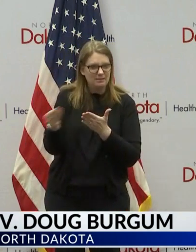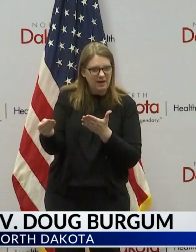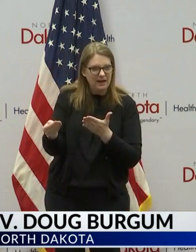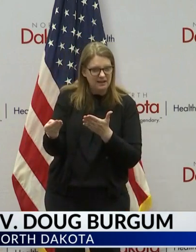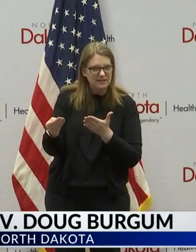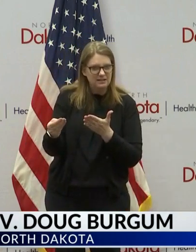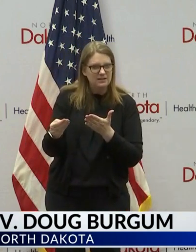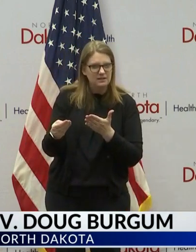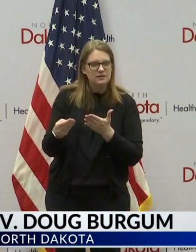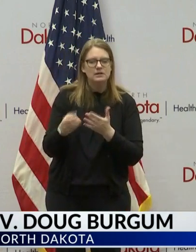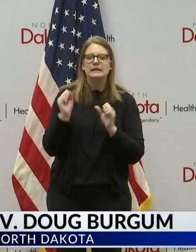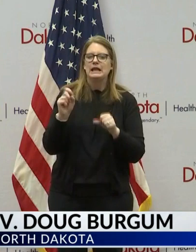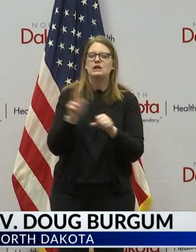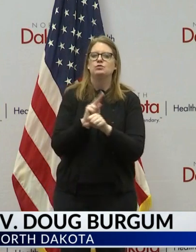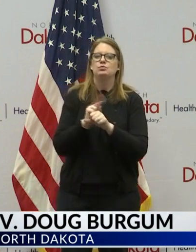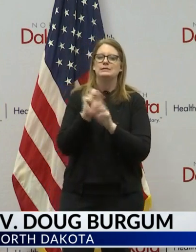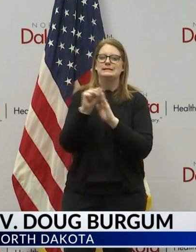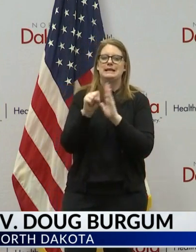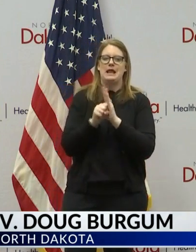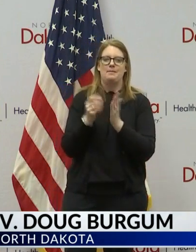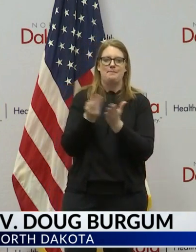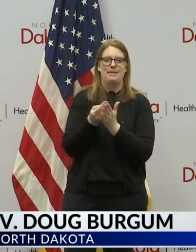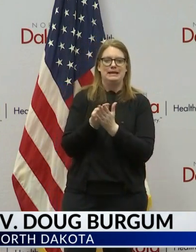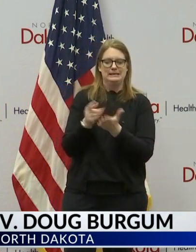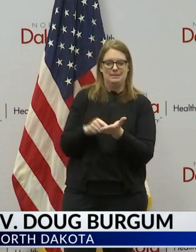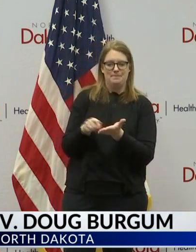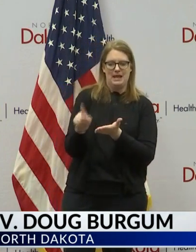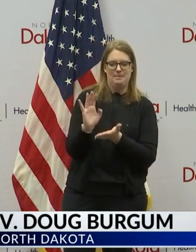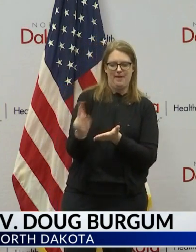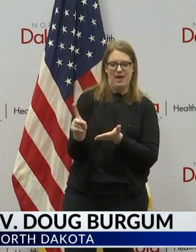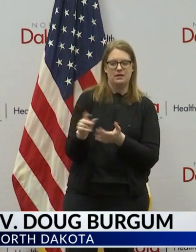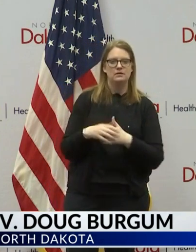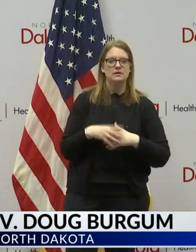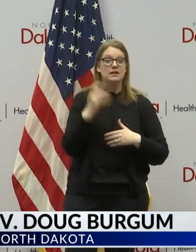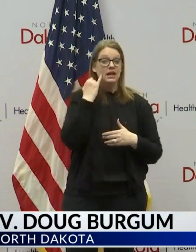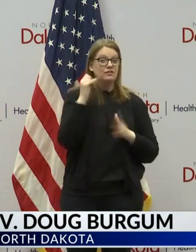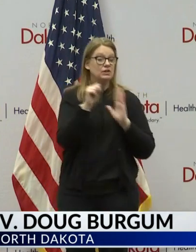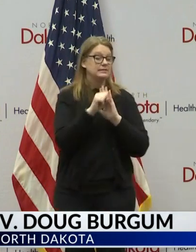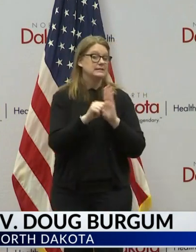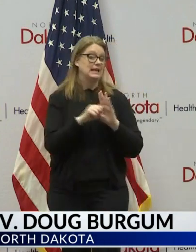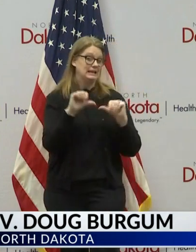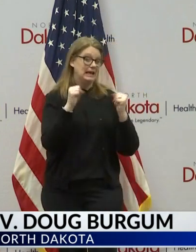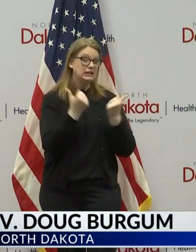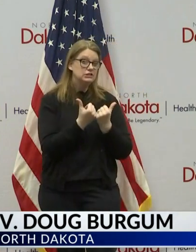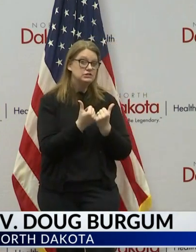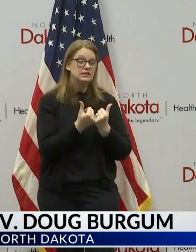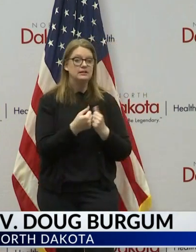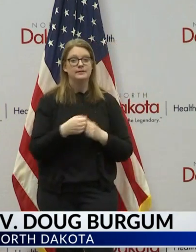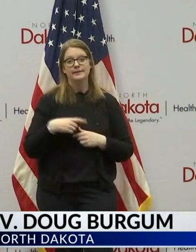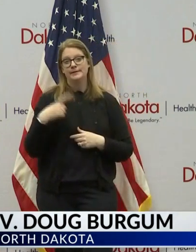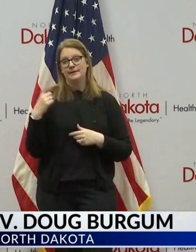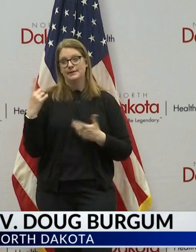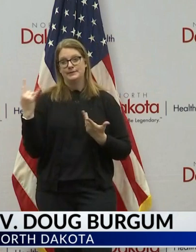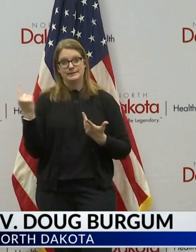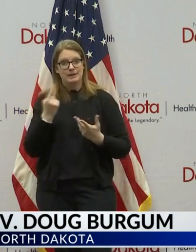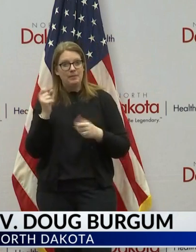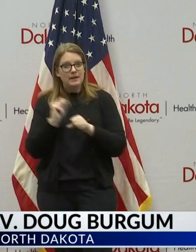IT WAS AN ADDITIONAL EXPENSE IT MAY BE ELIGIBLE FOR US TO BE ABLE TO USE STATE FUNDS. AND SO AGAIN WHETHER YOU